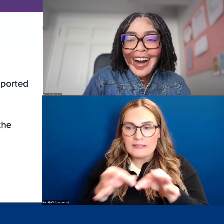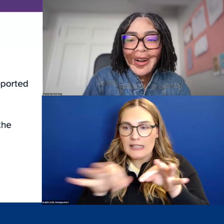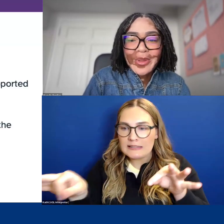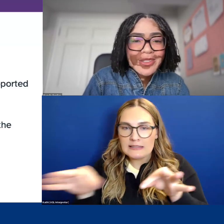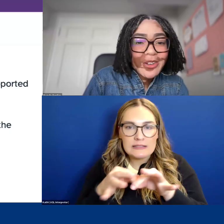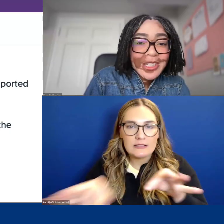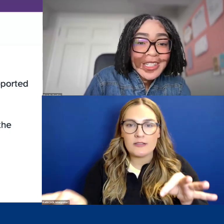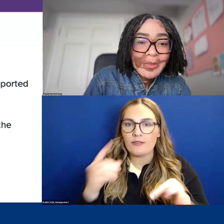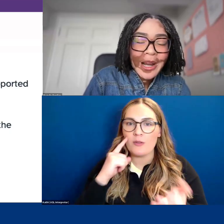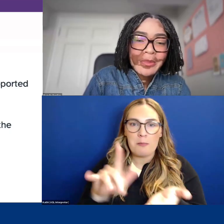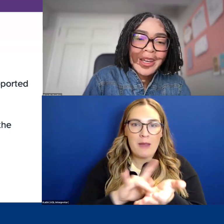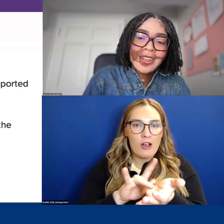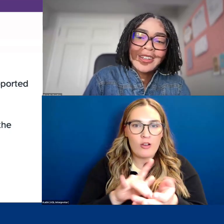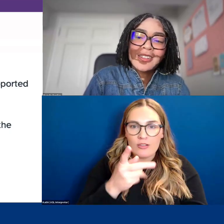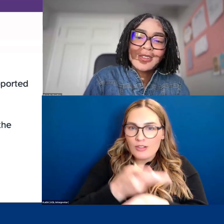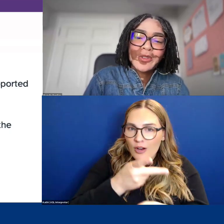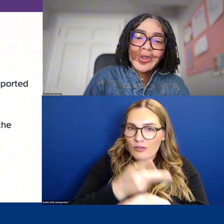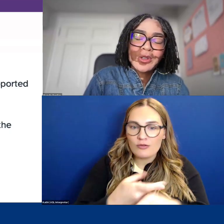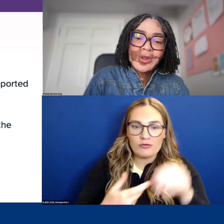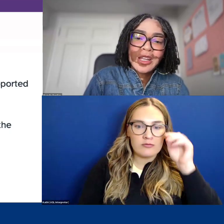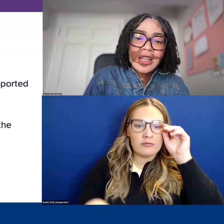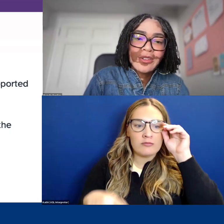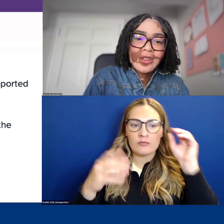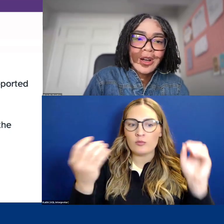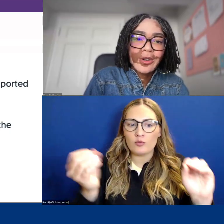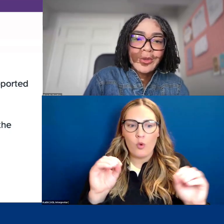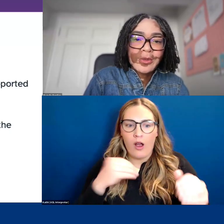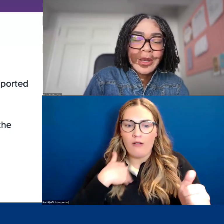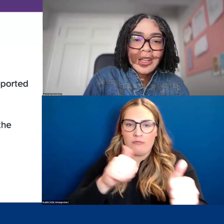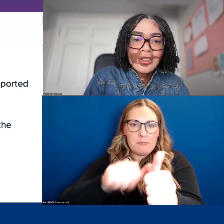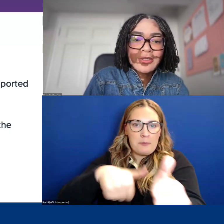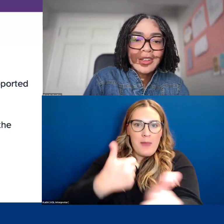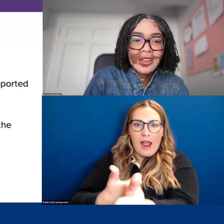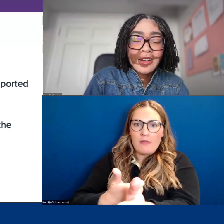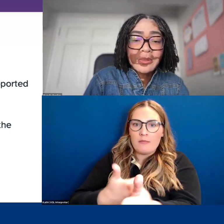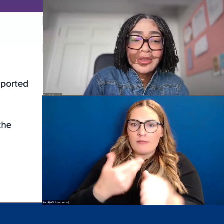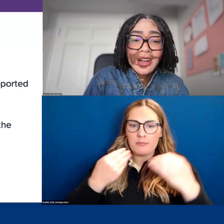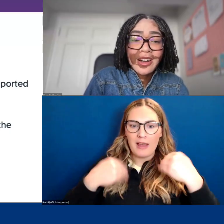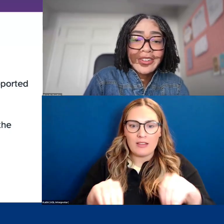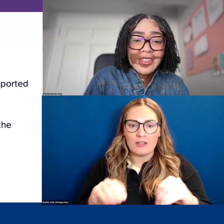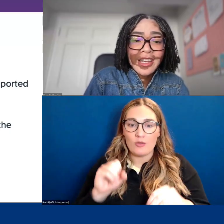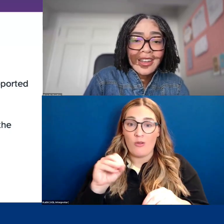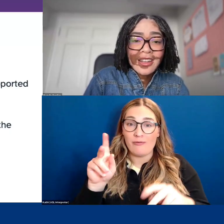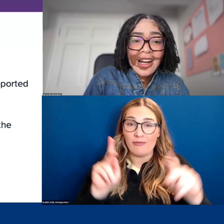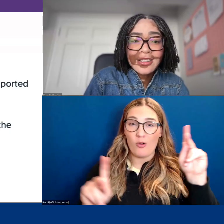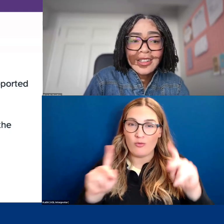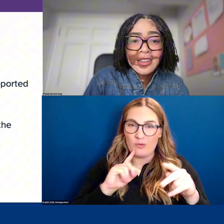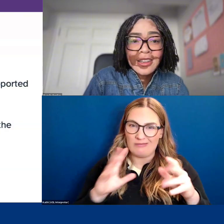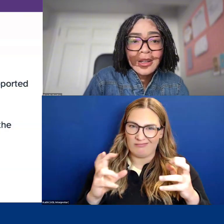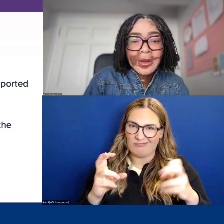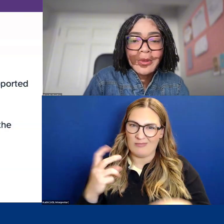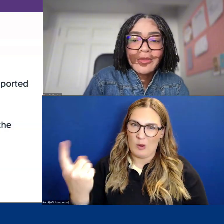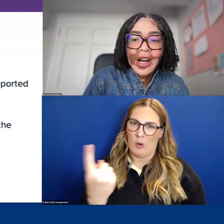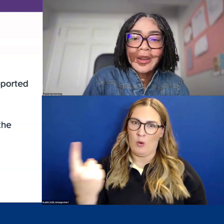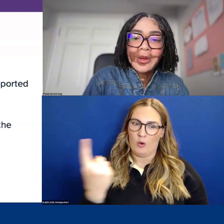There's no teach-back methods. And so folks are really left alone with making sure that they're able to understand the content that they're being provided